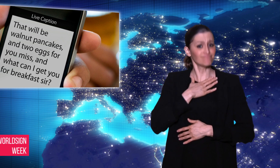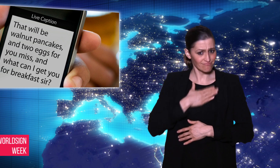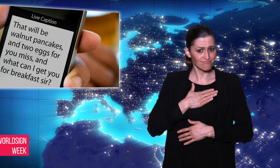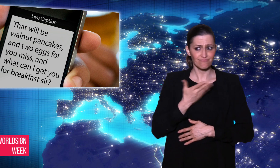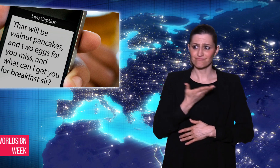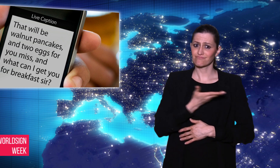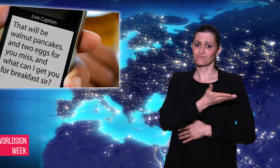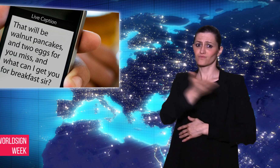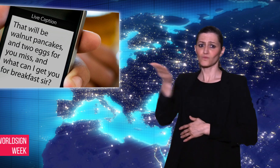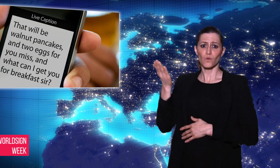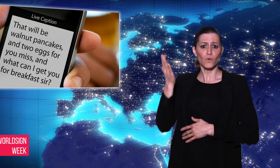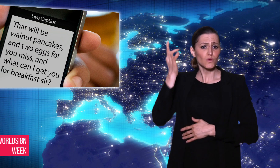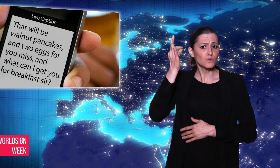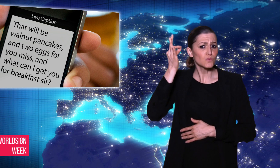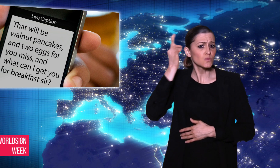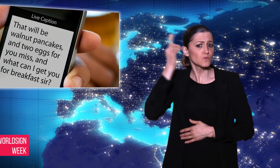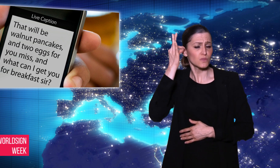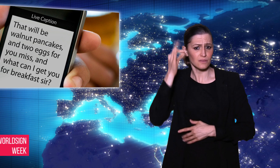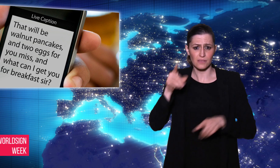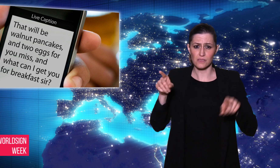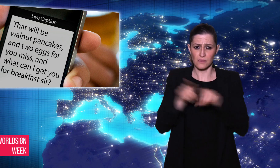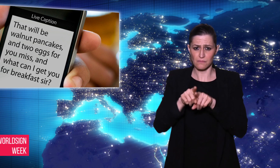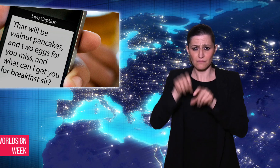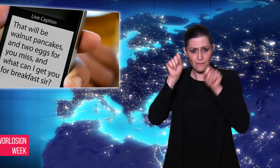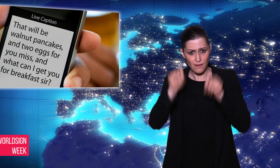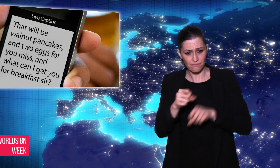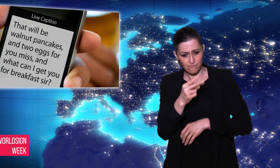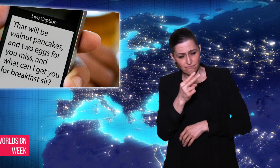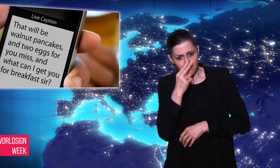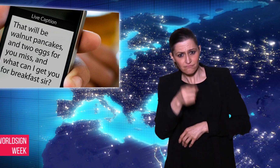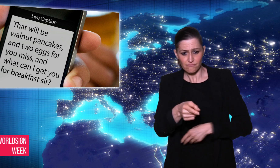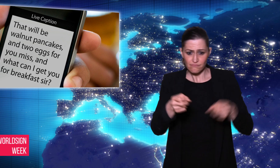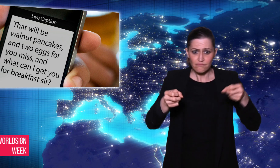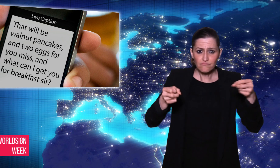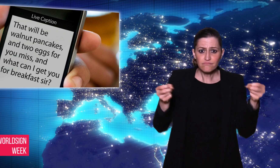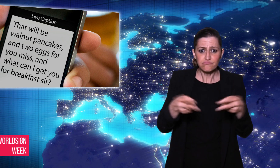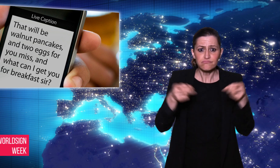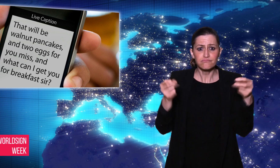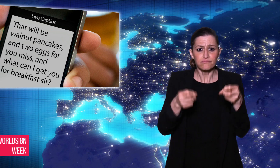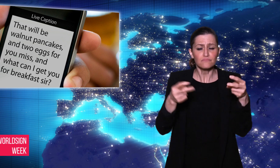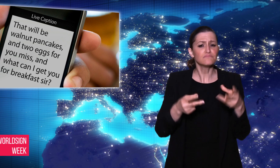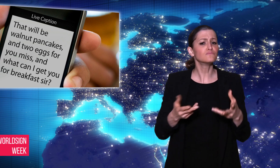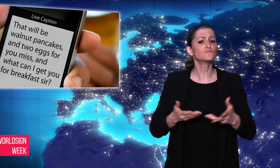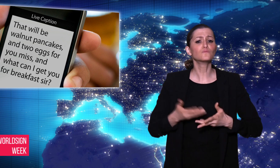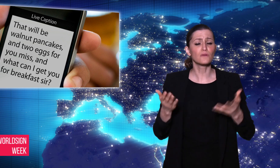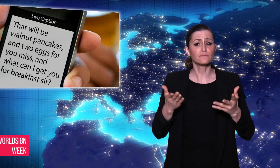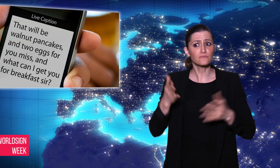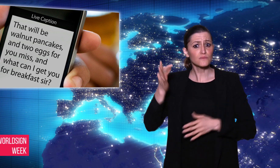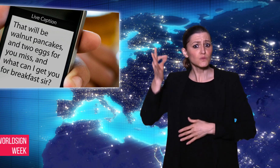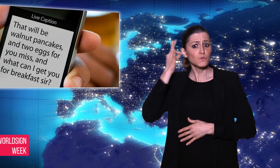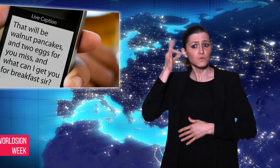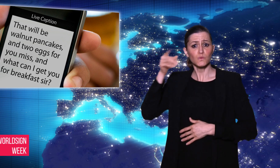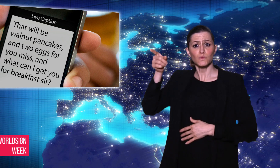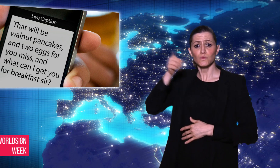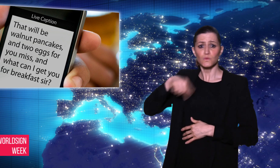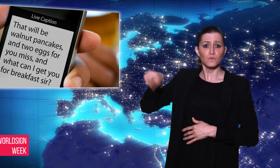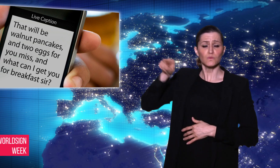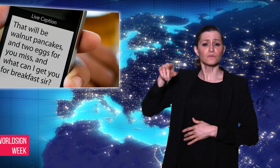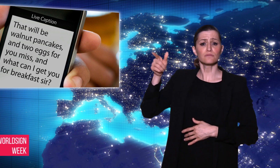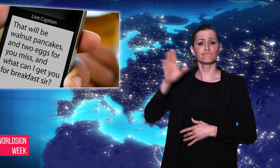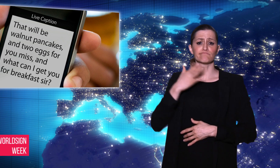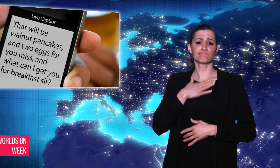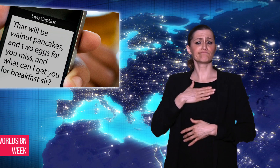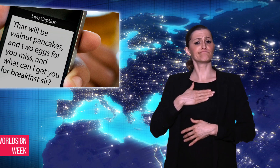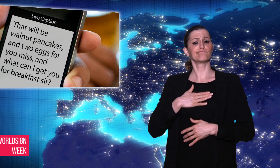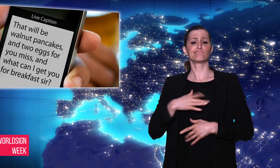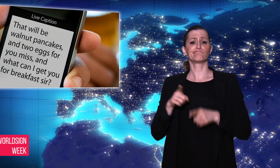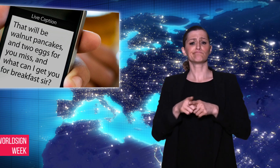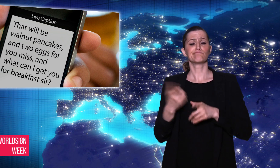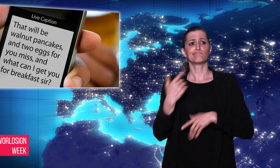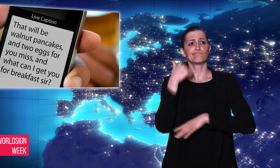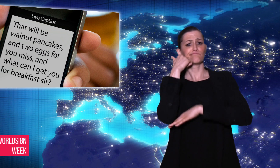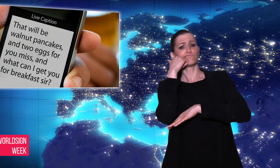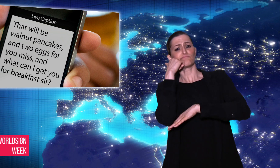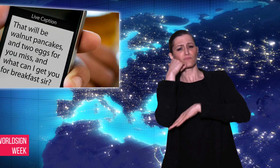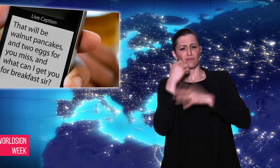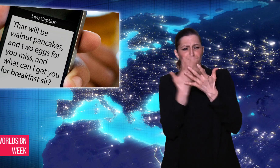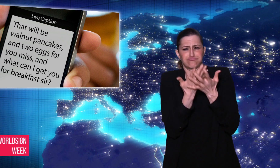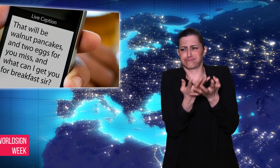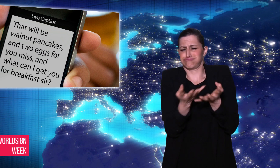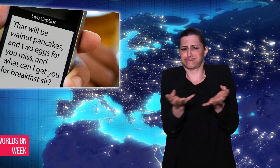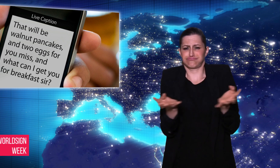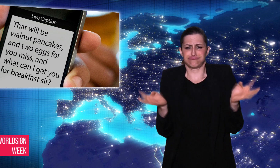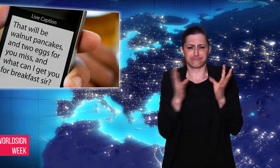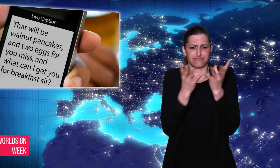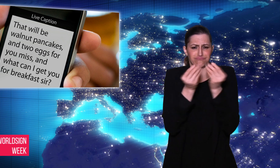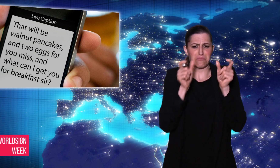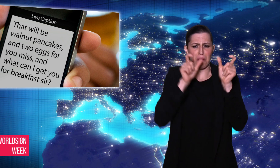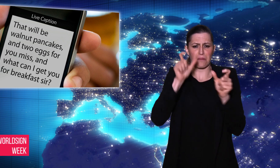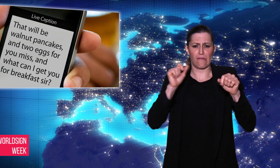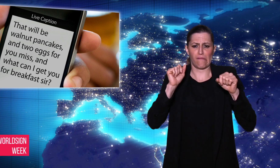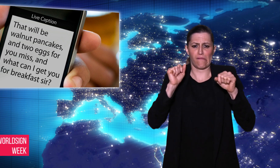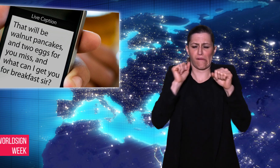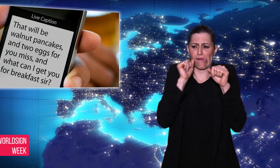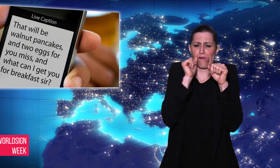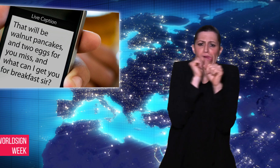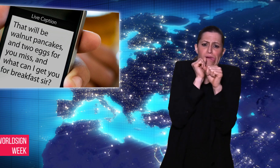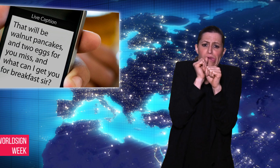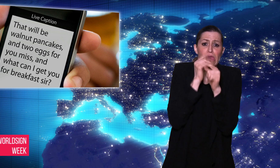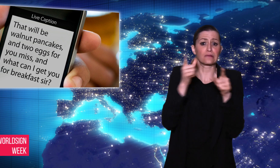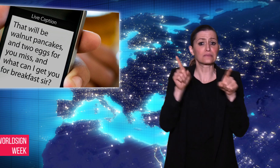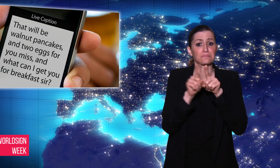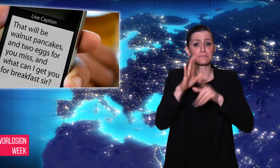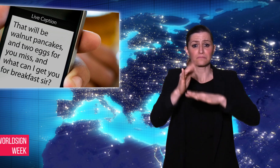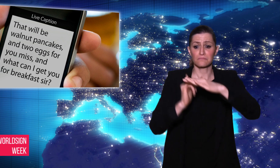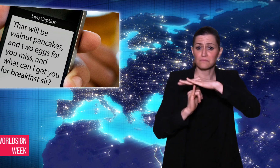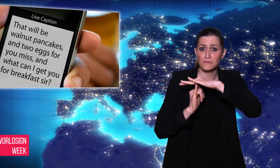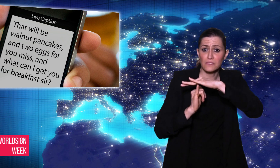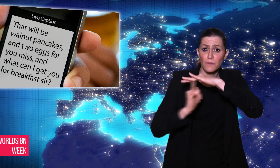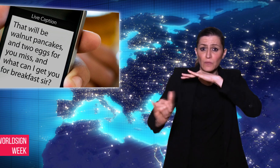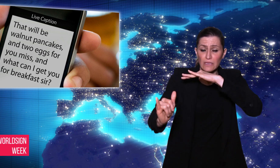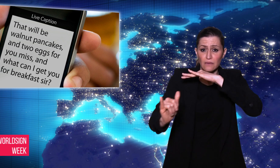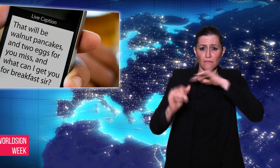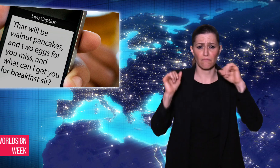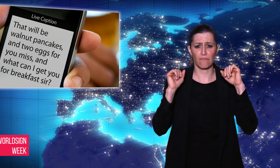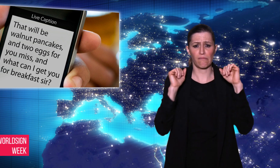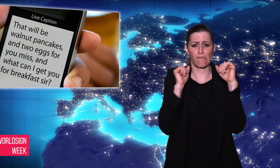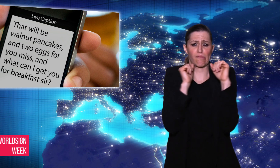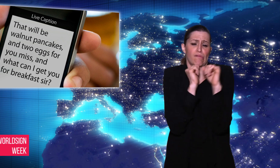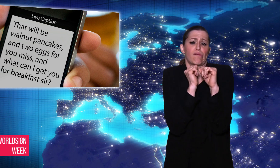would also make videos accessible for hearing people who wants to watch